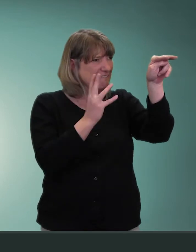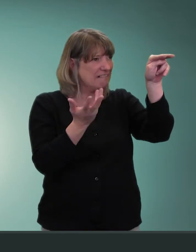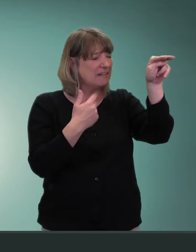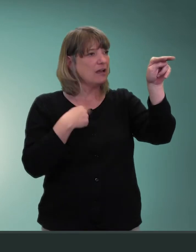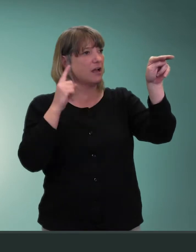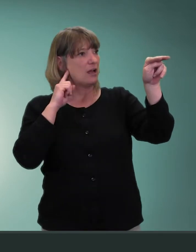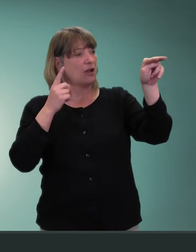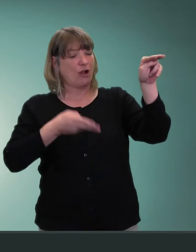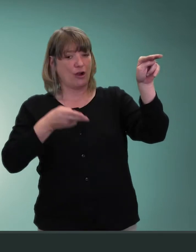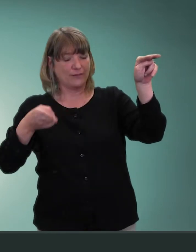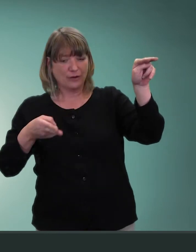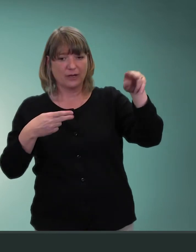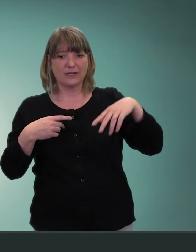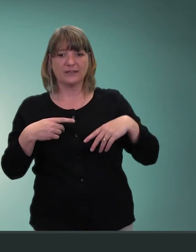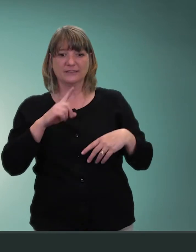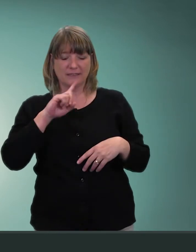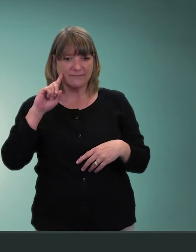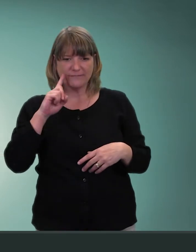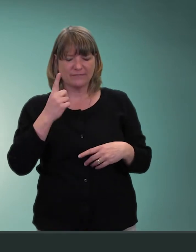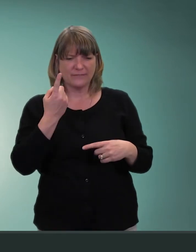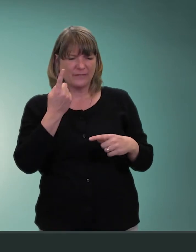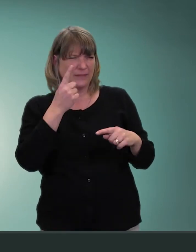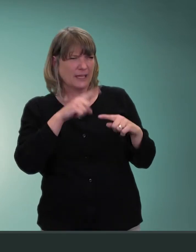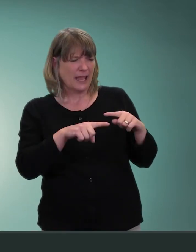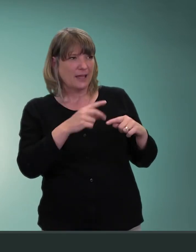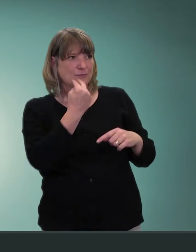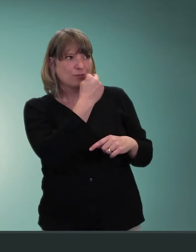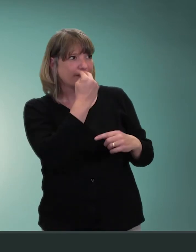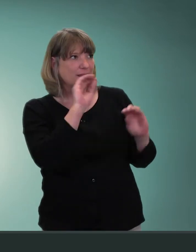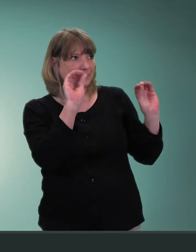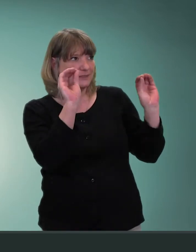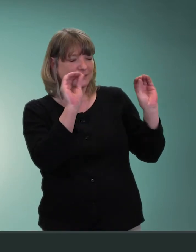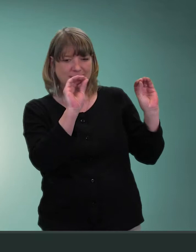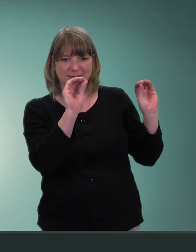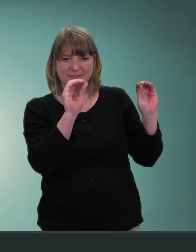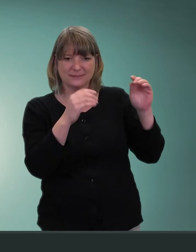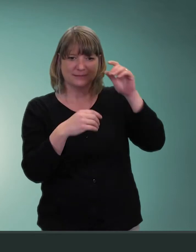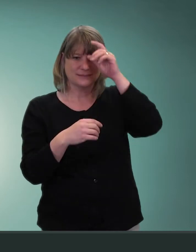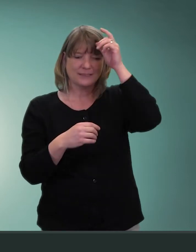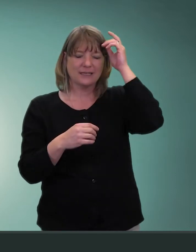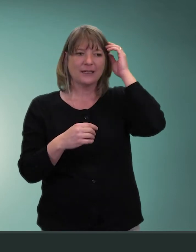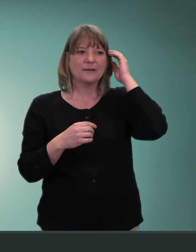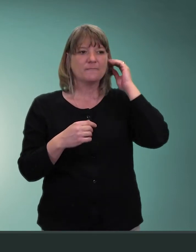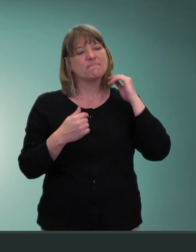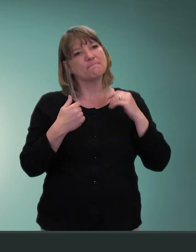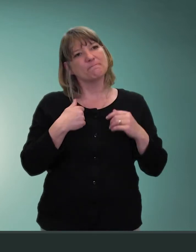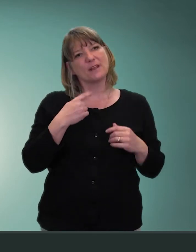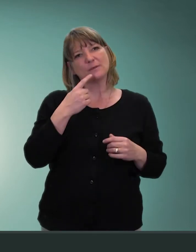Especially for someone with hard of hearing or their deaf, because they can't read their lips.